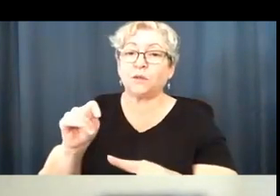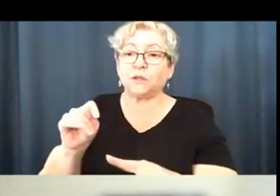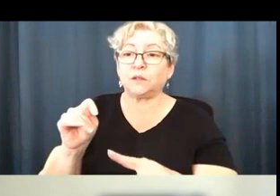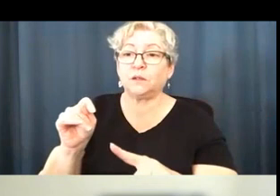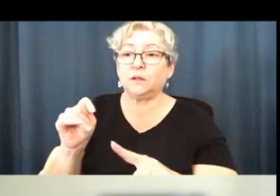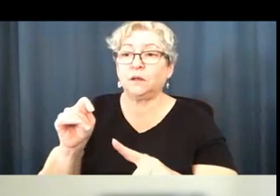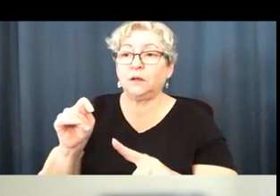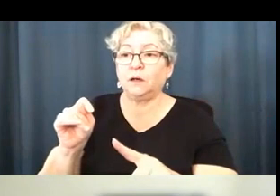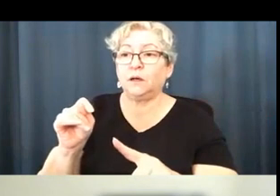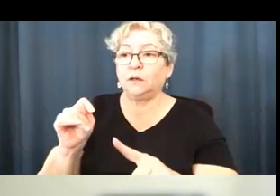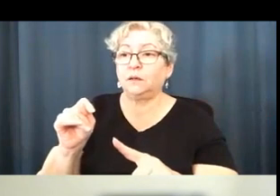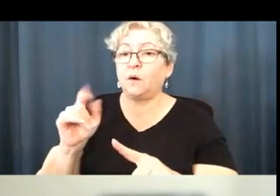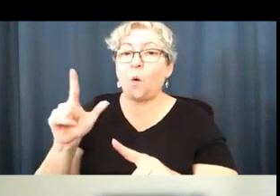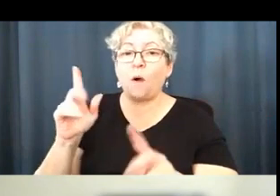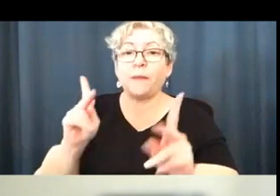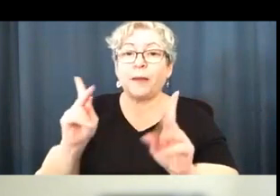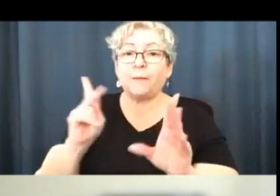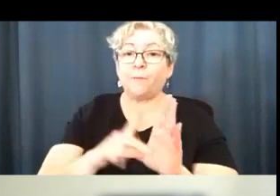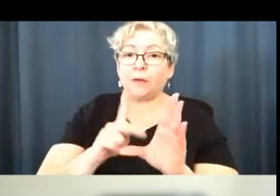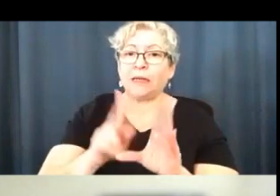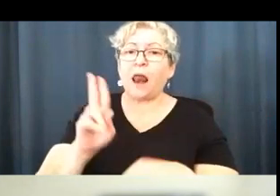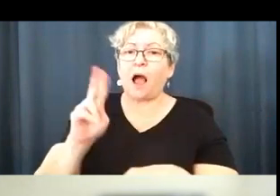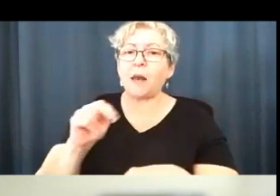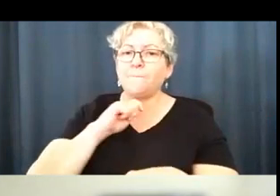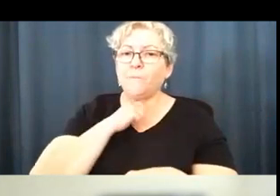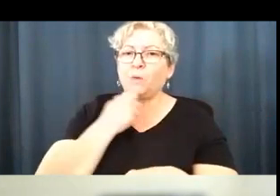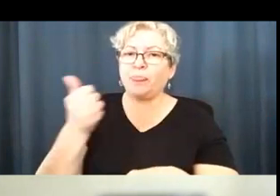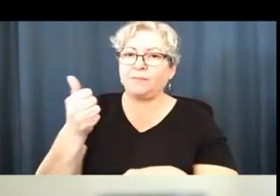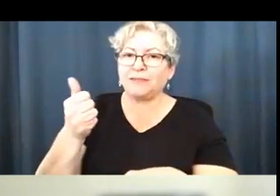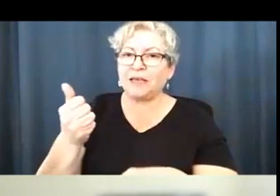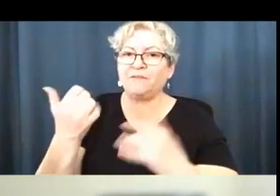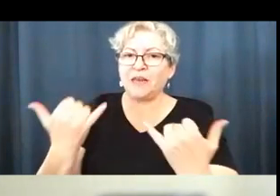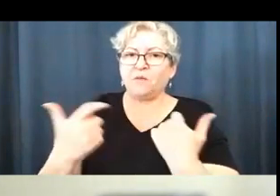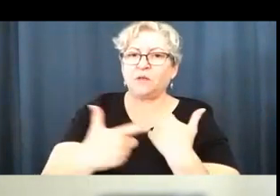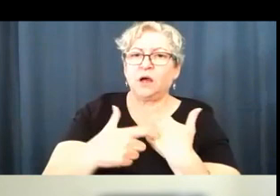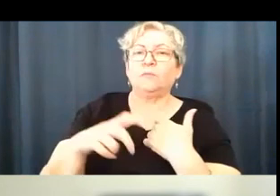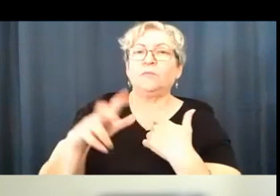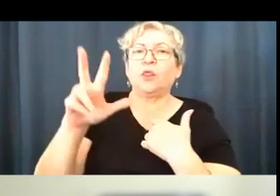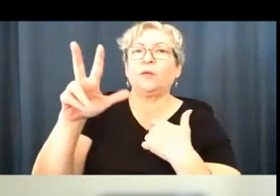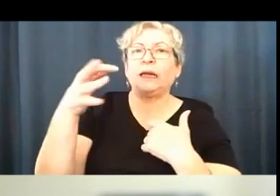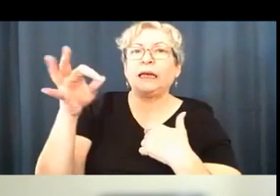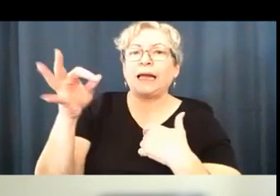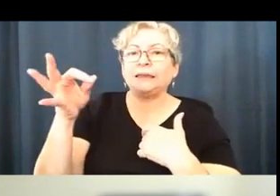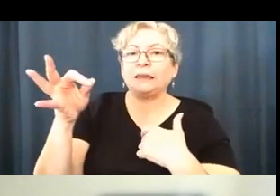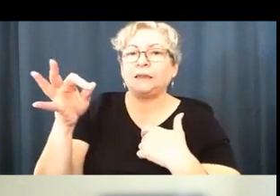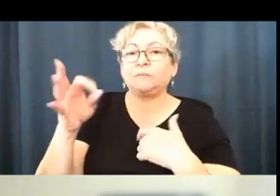All participants can unmute themselves, we're at 19. But just in respect to everyone's time